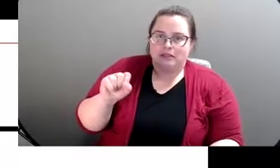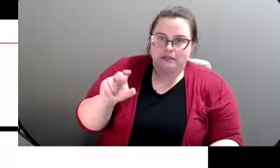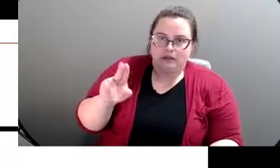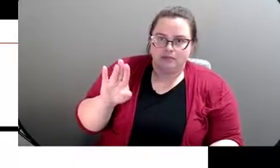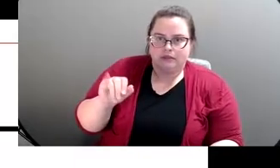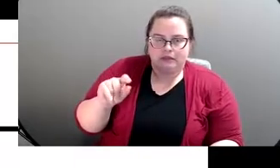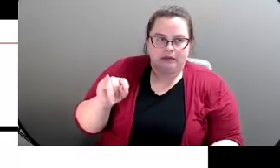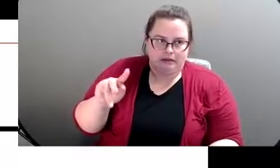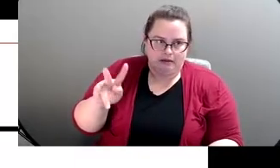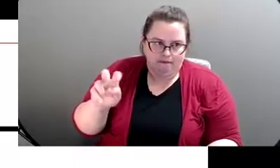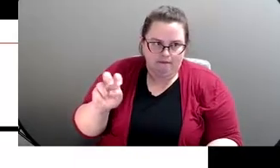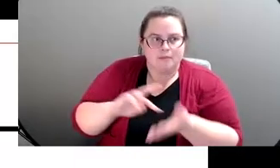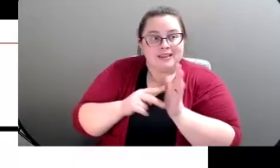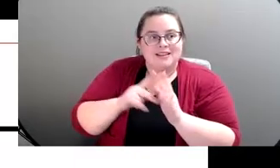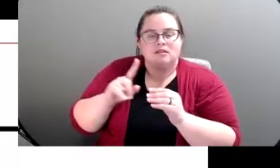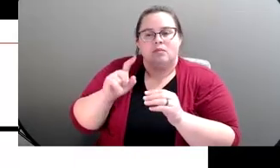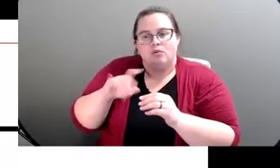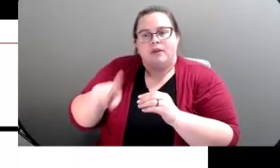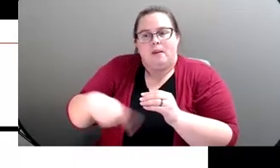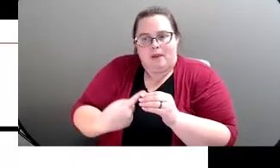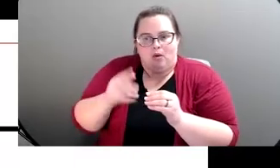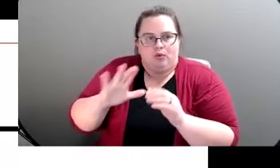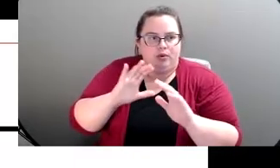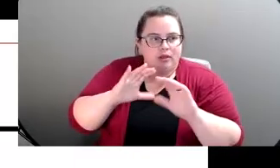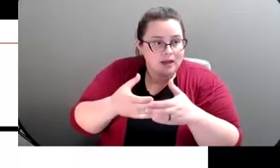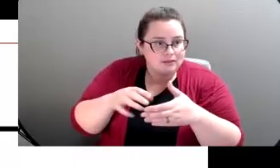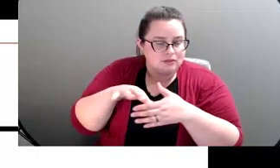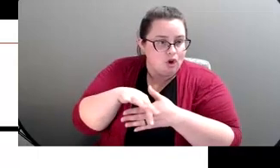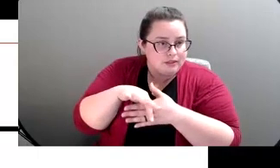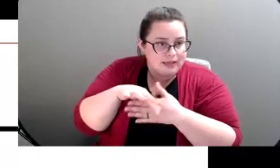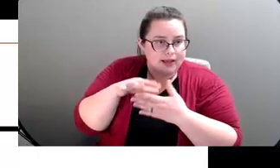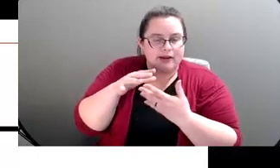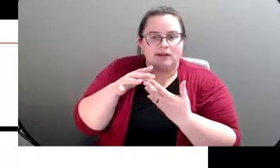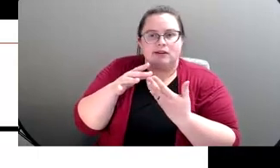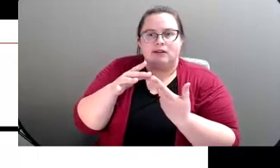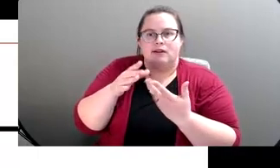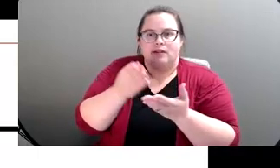Again, thinking about those, elements in your course outline of record,